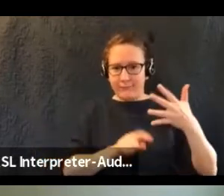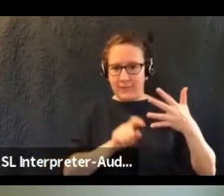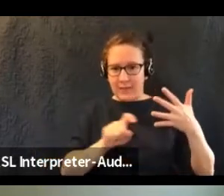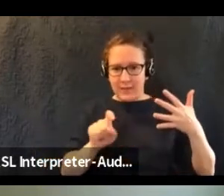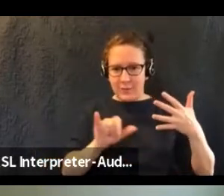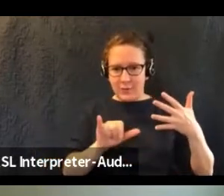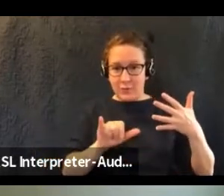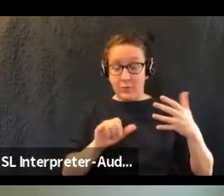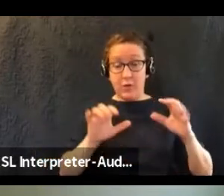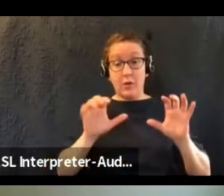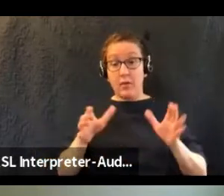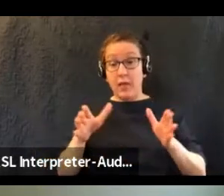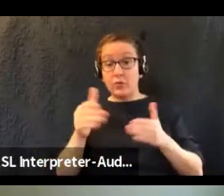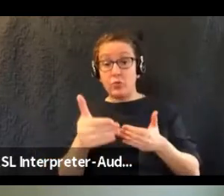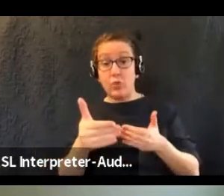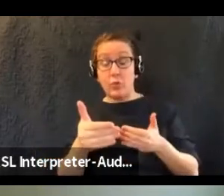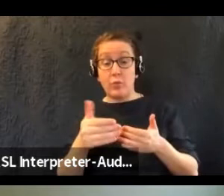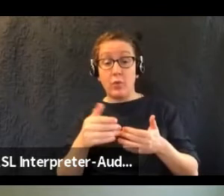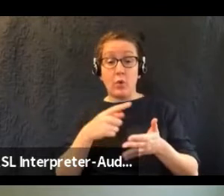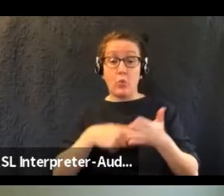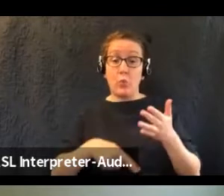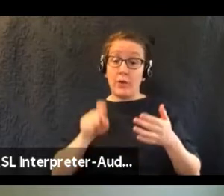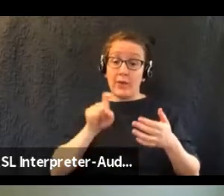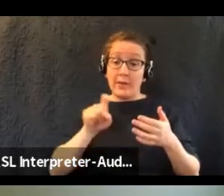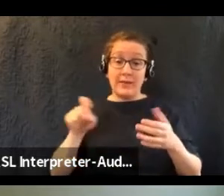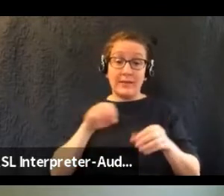What are going to be the needs in the classroom?